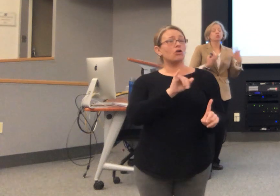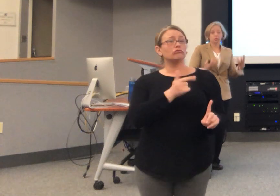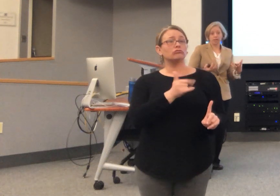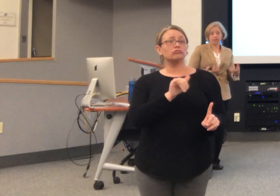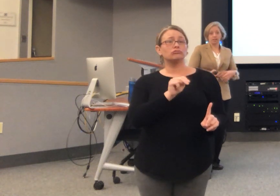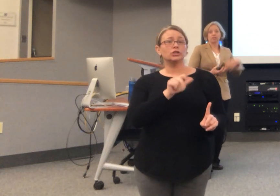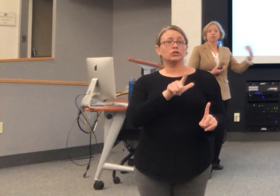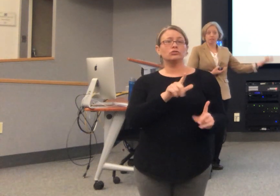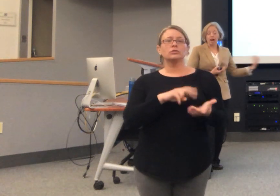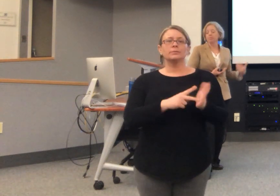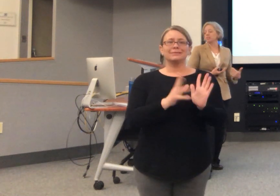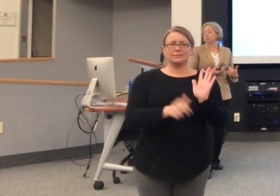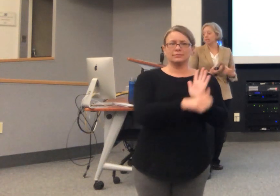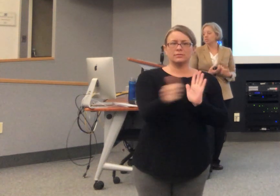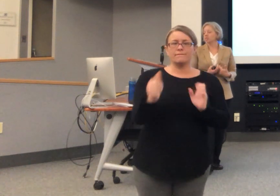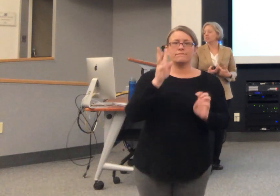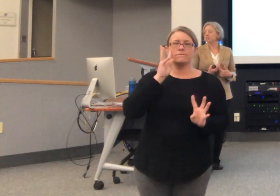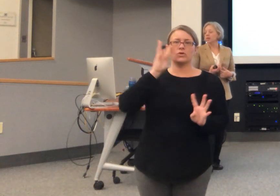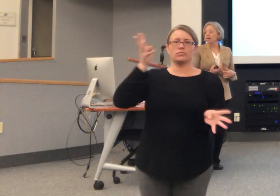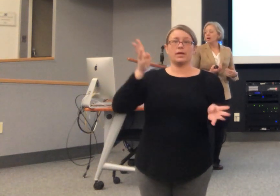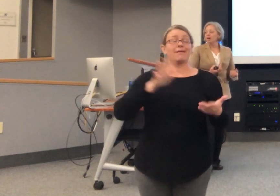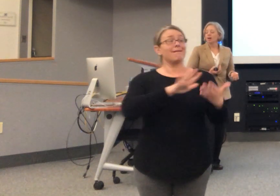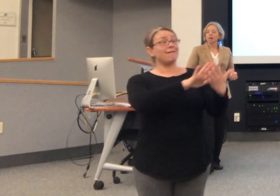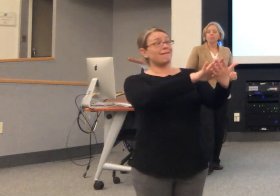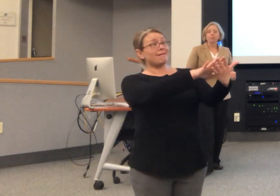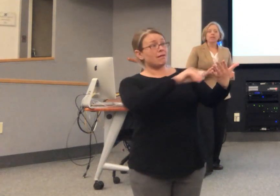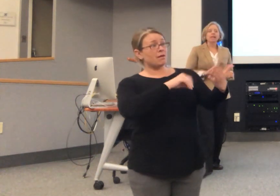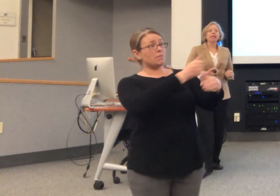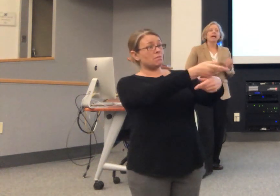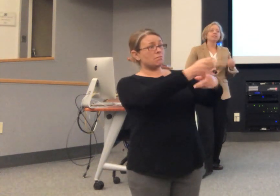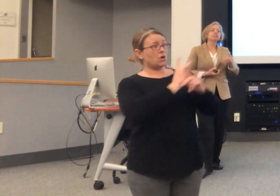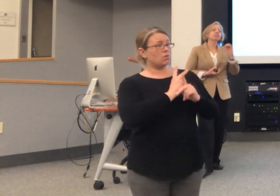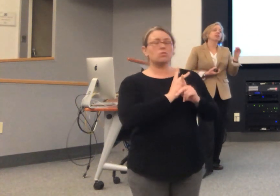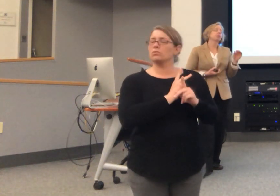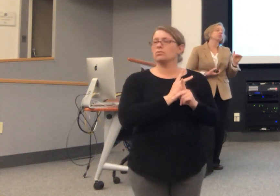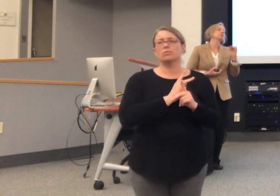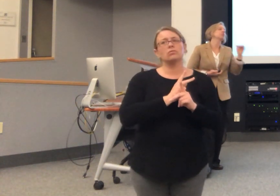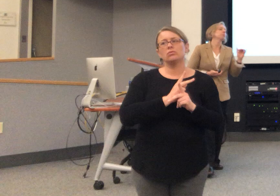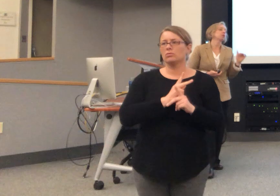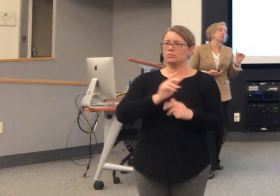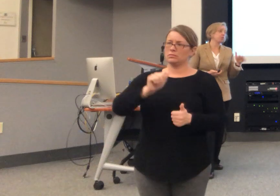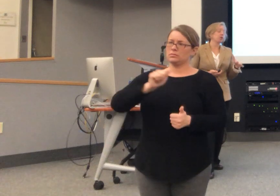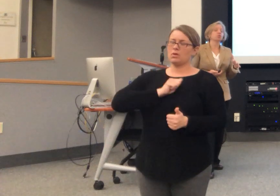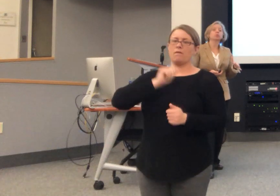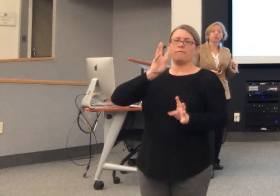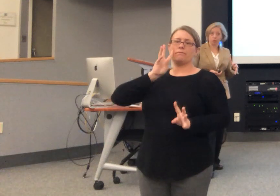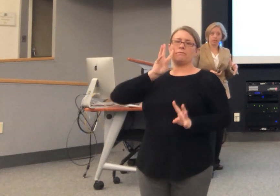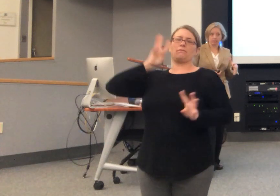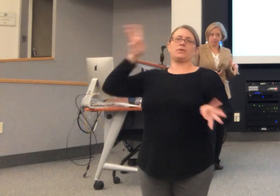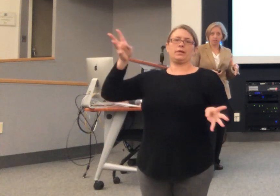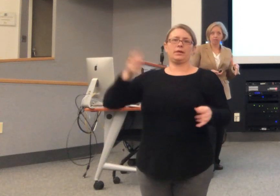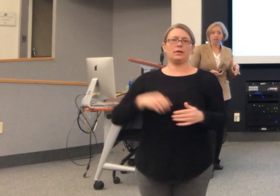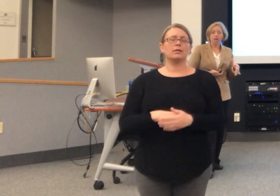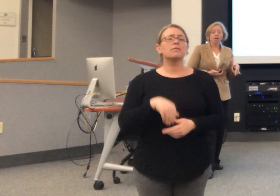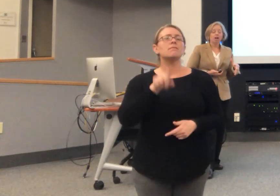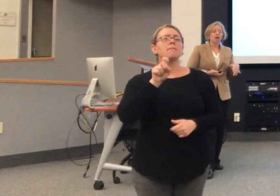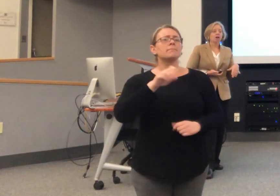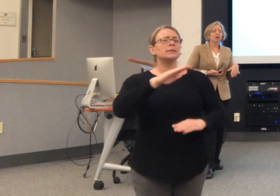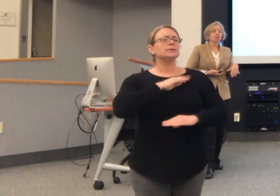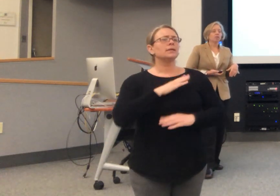You created it, you didn't copy somebody else's. It has to reach a certain minimum threshold of creativity.